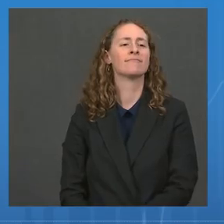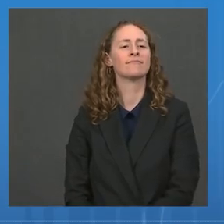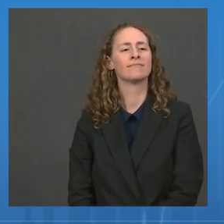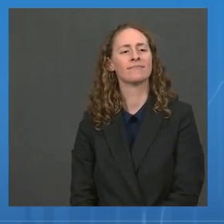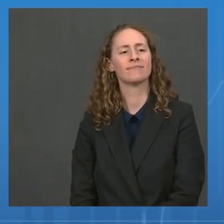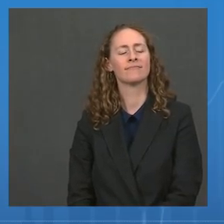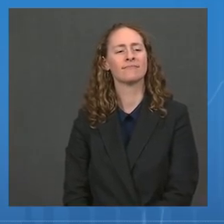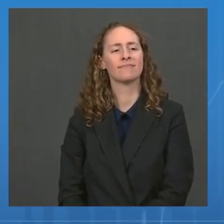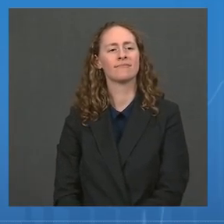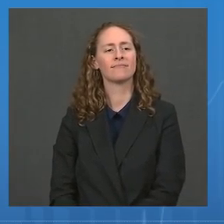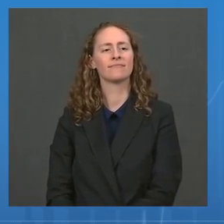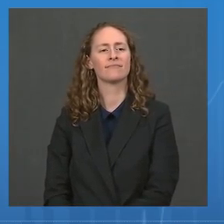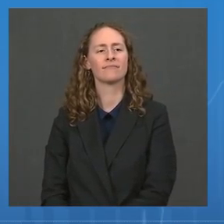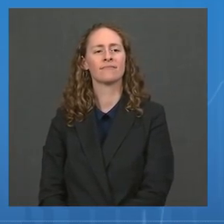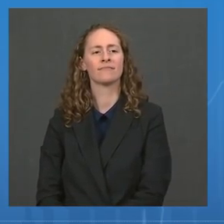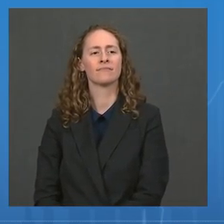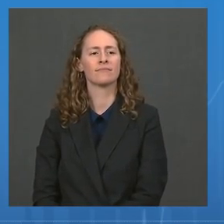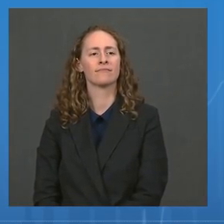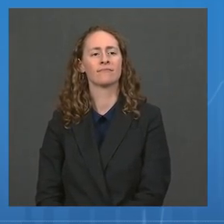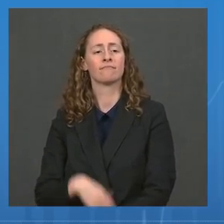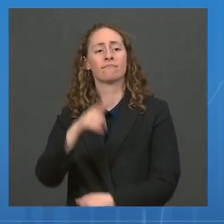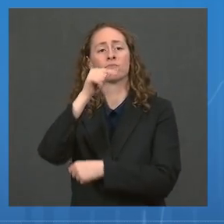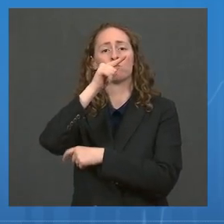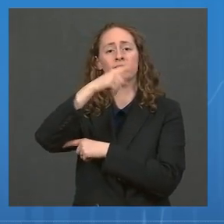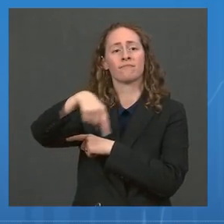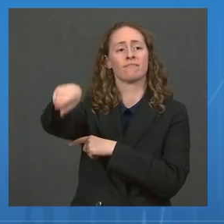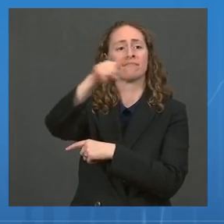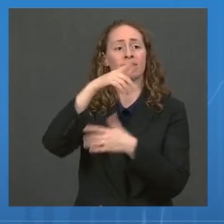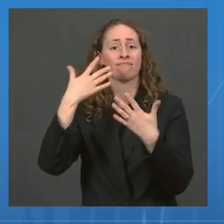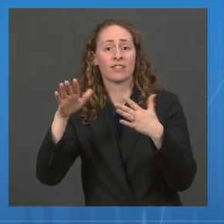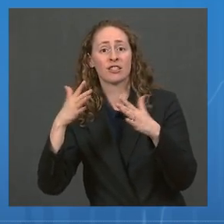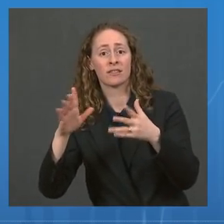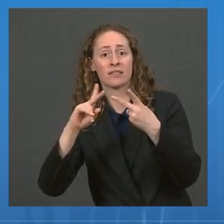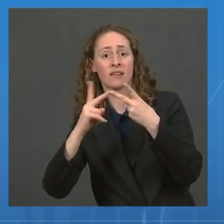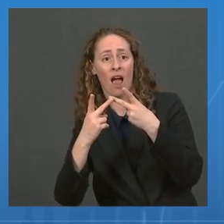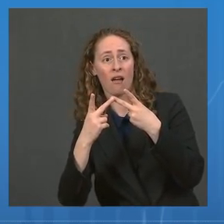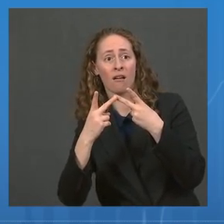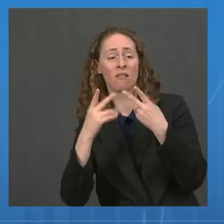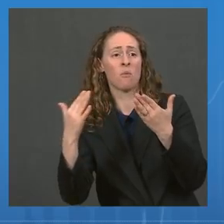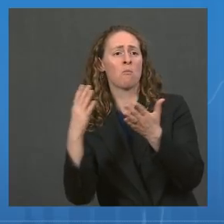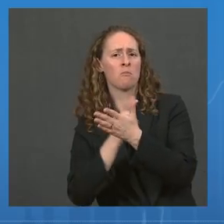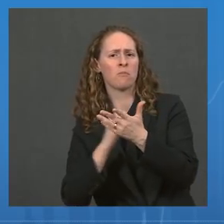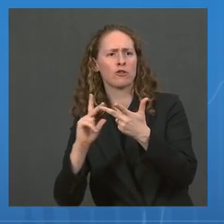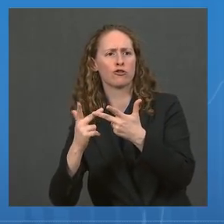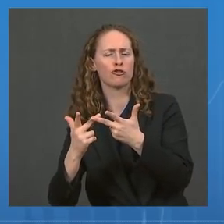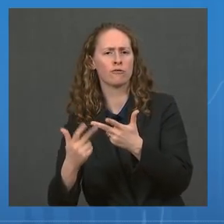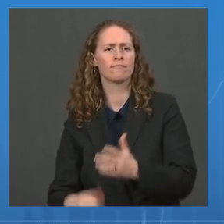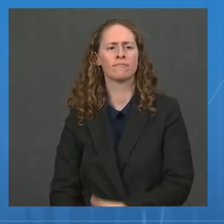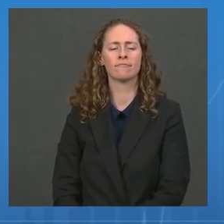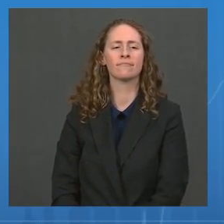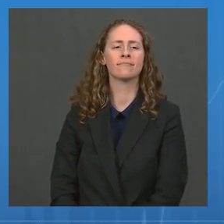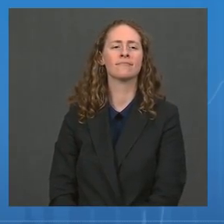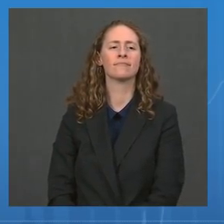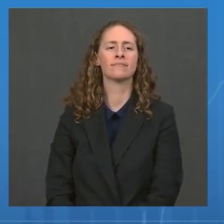who received a Pfizer primary series. Mr. Zients: Dr. Murthy, do you want to add anything there? Dr. Murthy: Yeah. Thank you, Jeff.